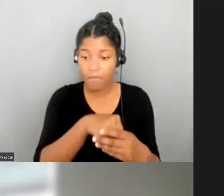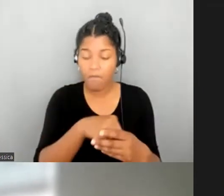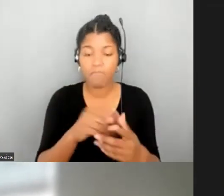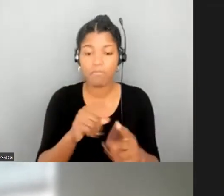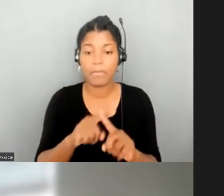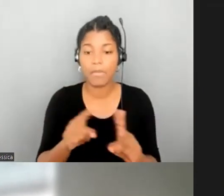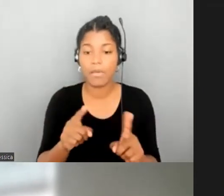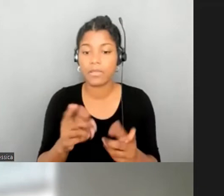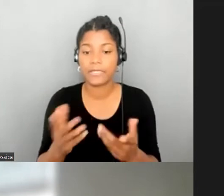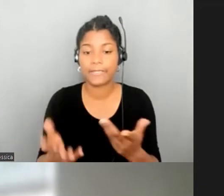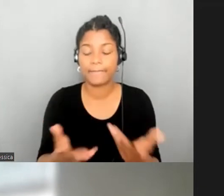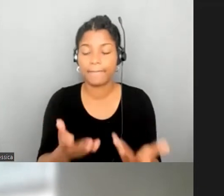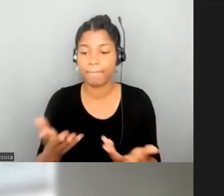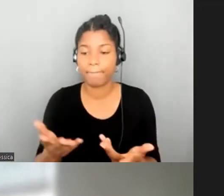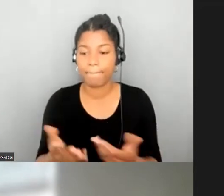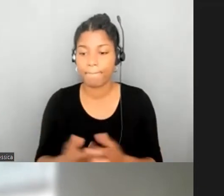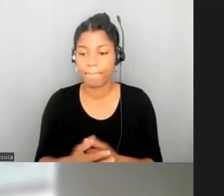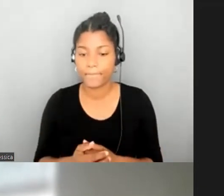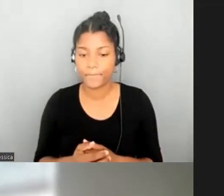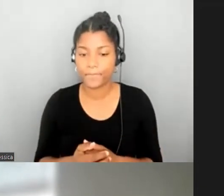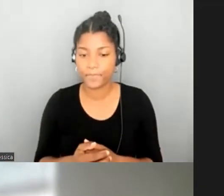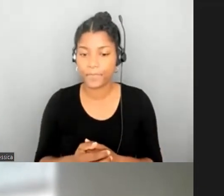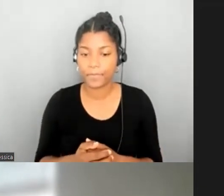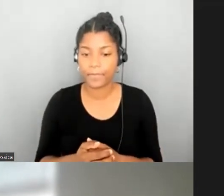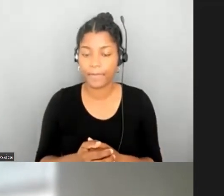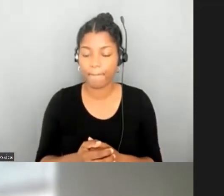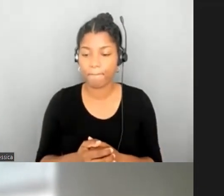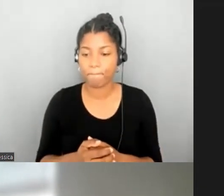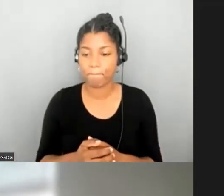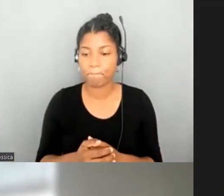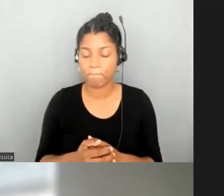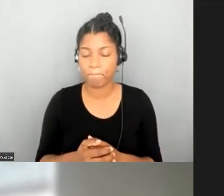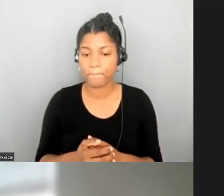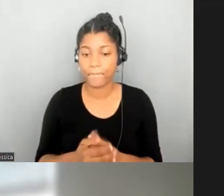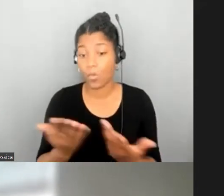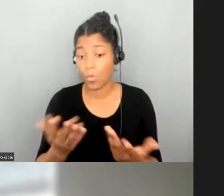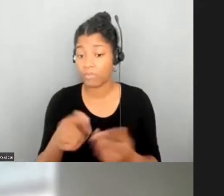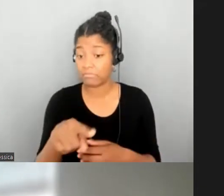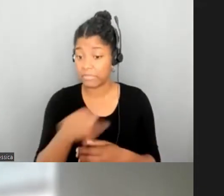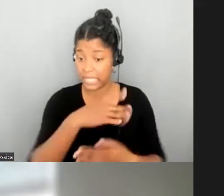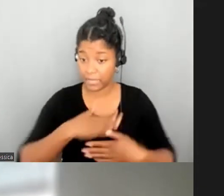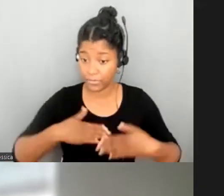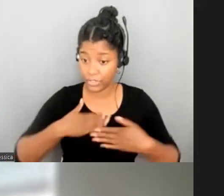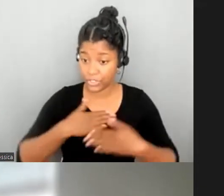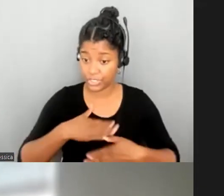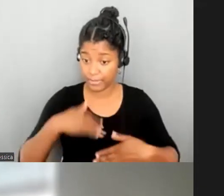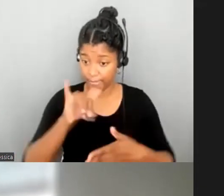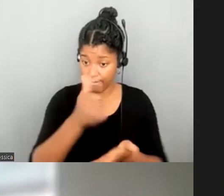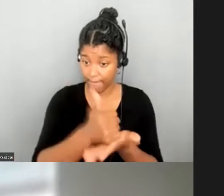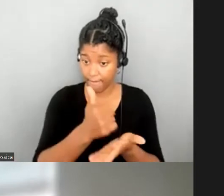It seemed like they appreciated the help.